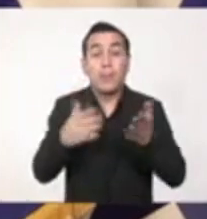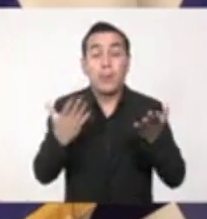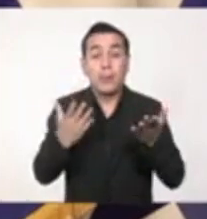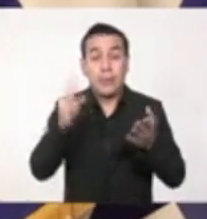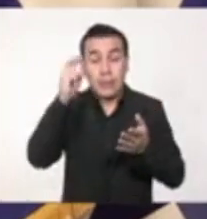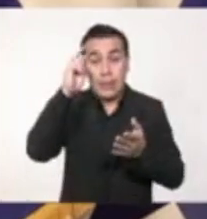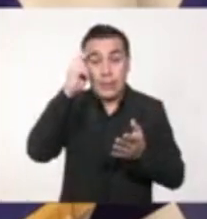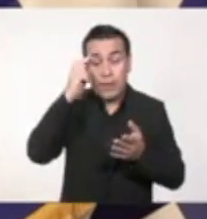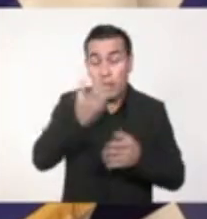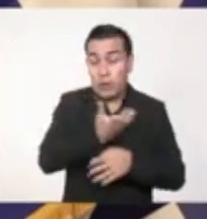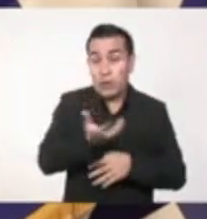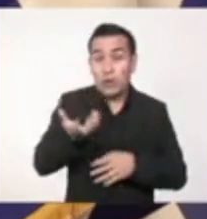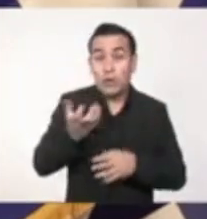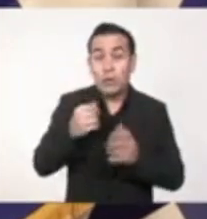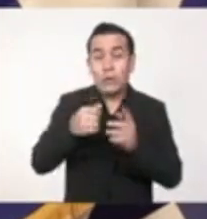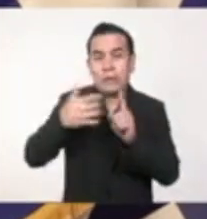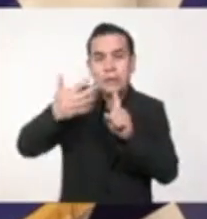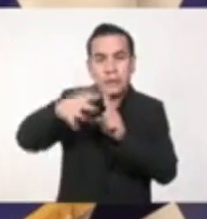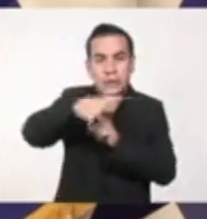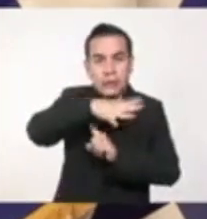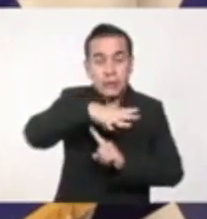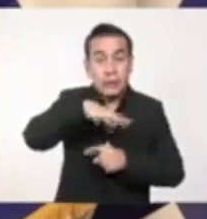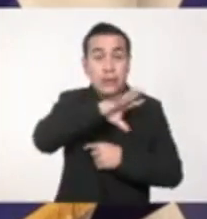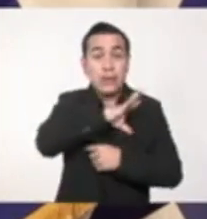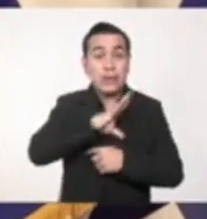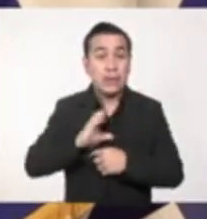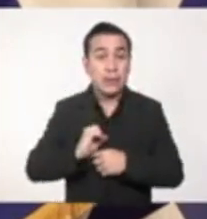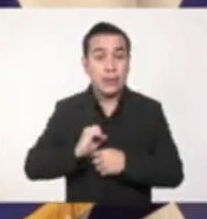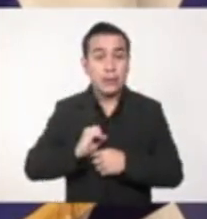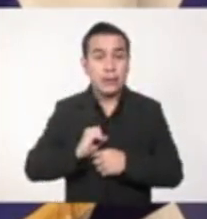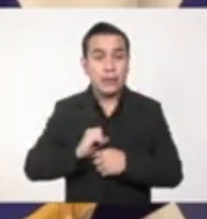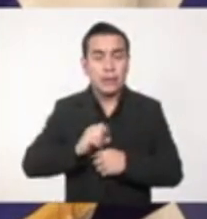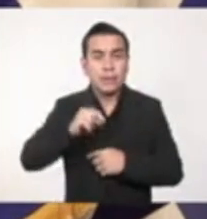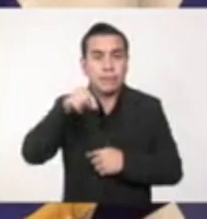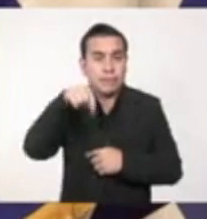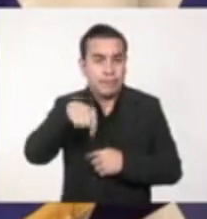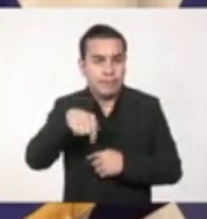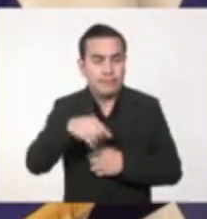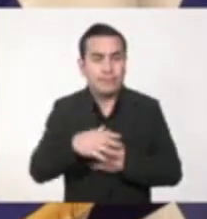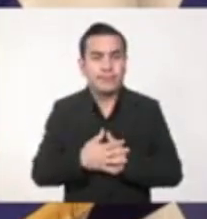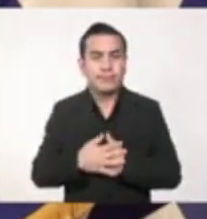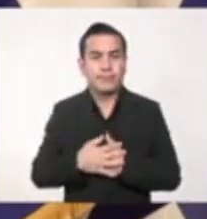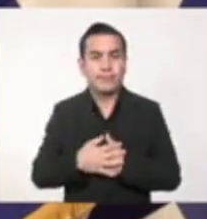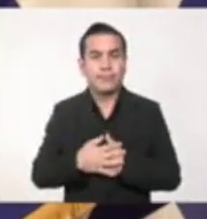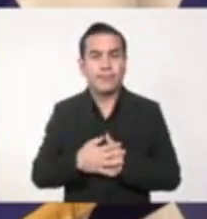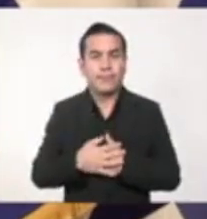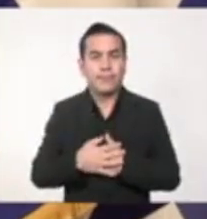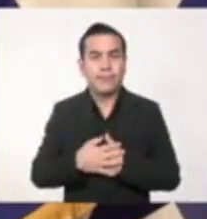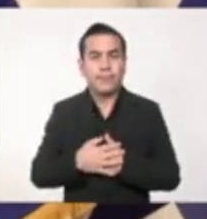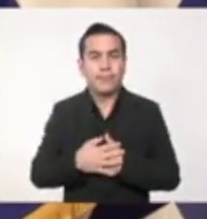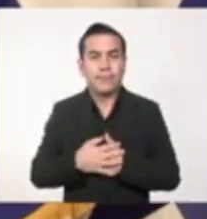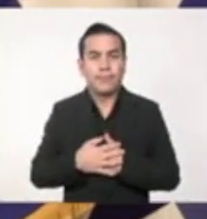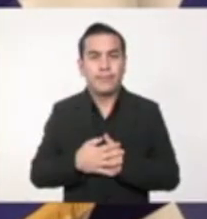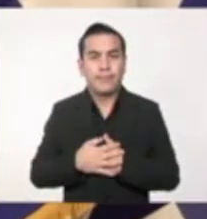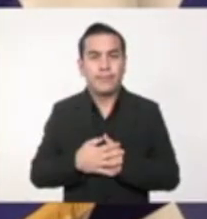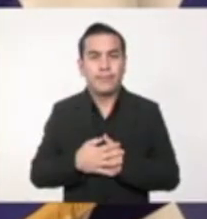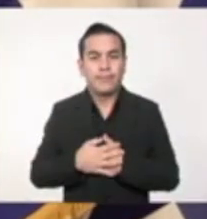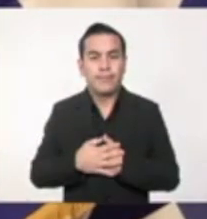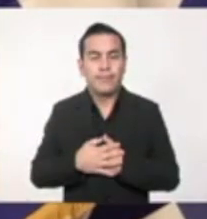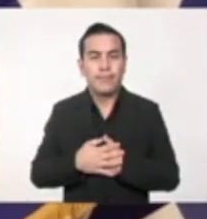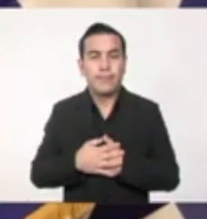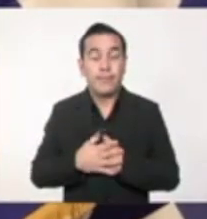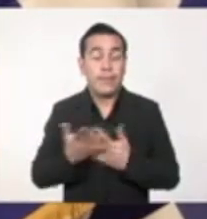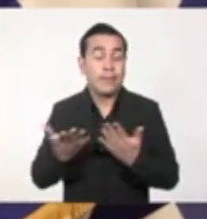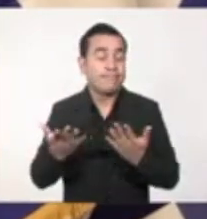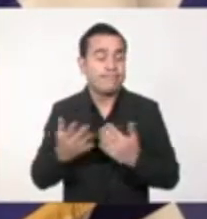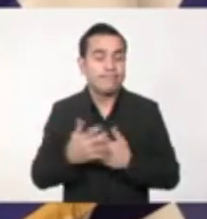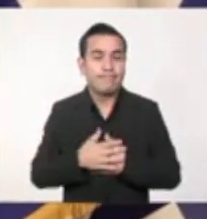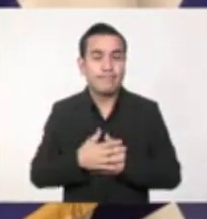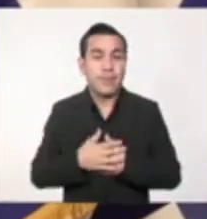viviendo aquí. Hay hay una eh. Lástima que que no vino el